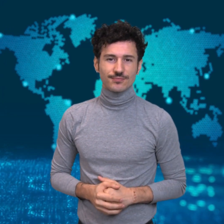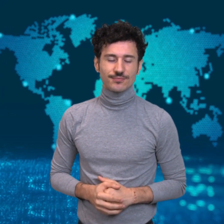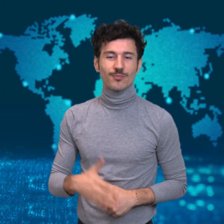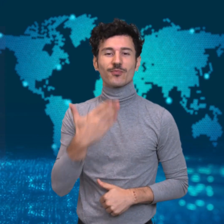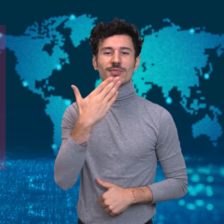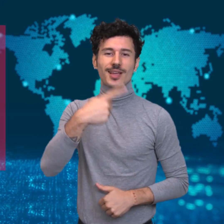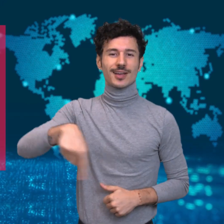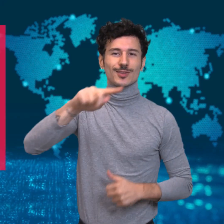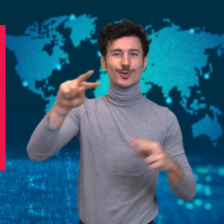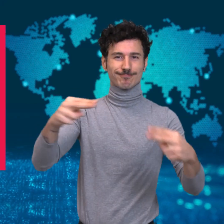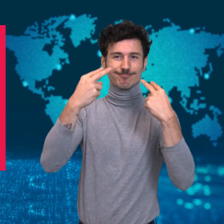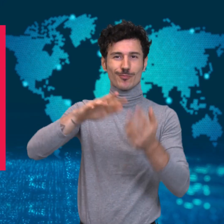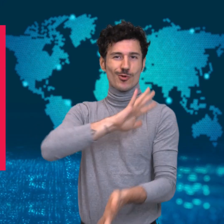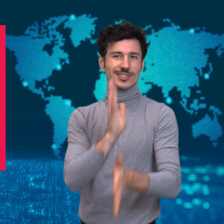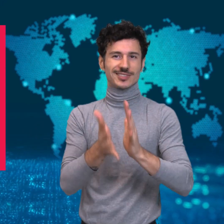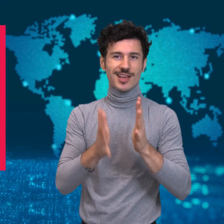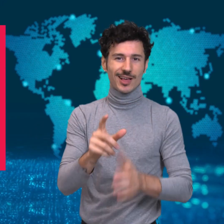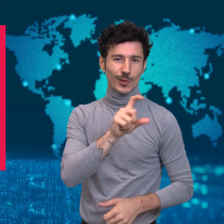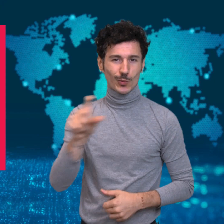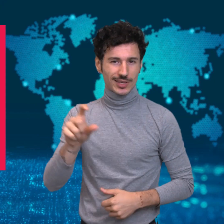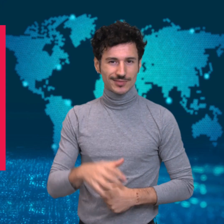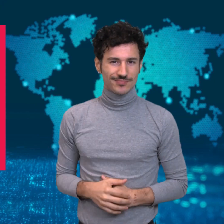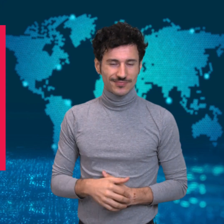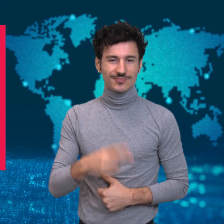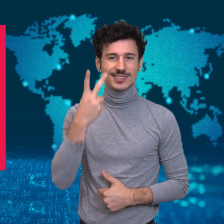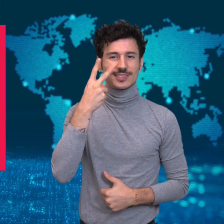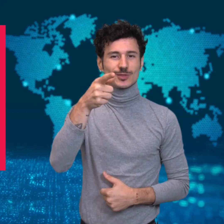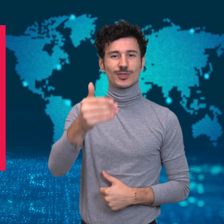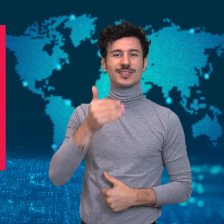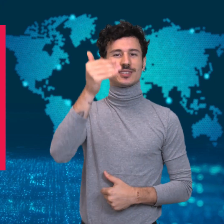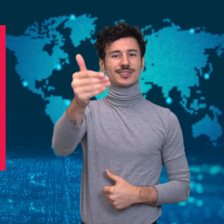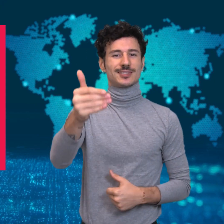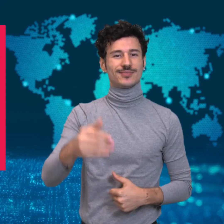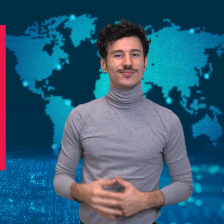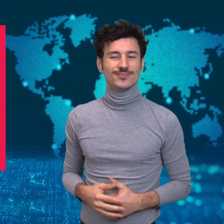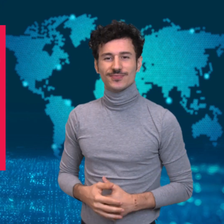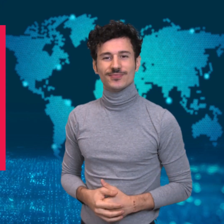Thank you for watching WorldSign Week and see you next time!